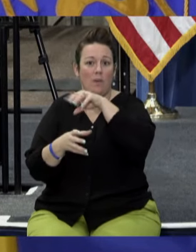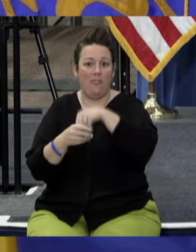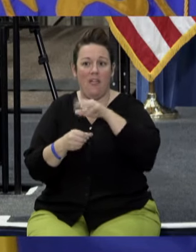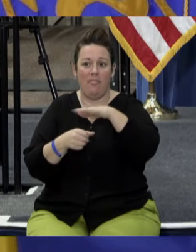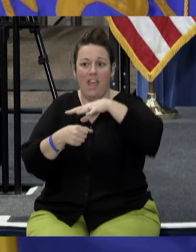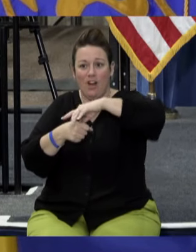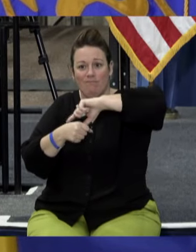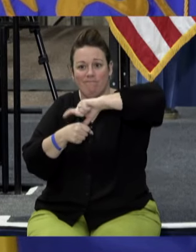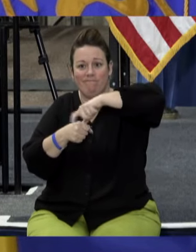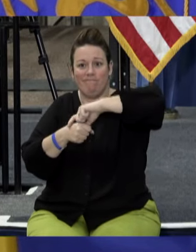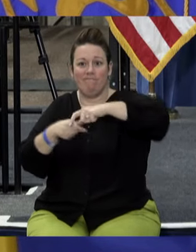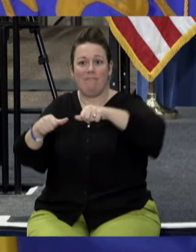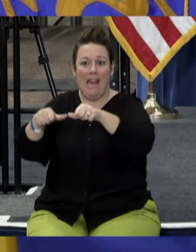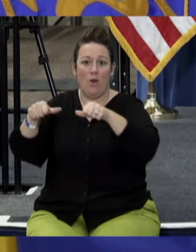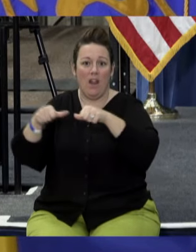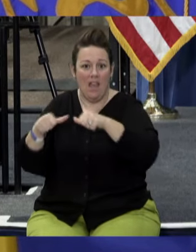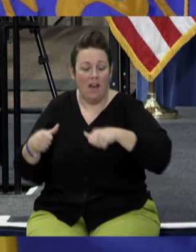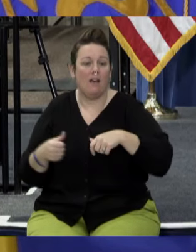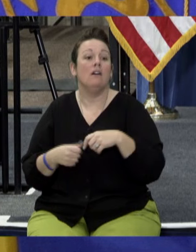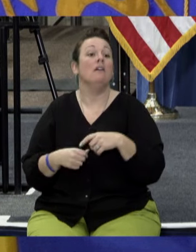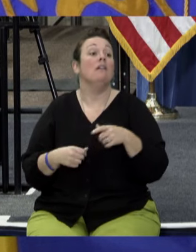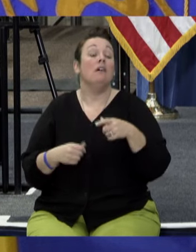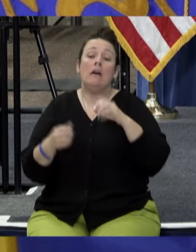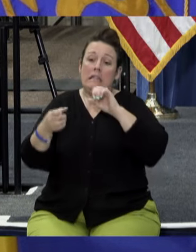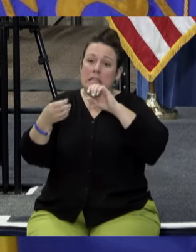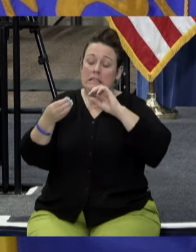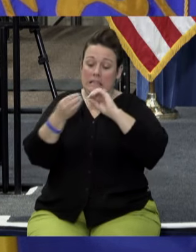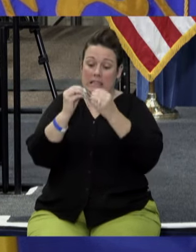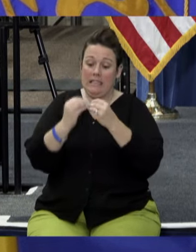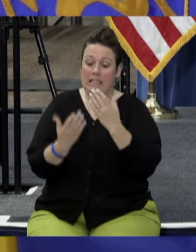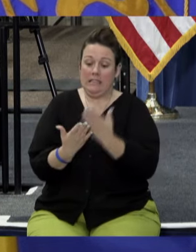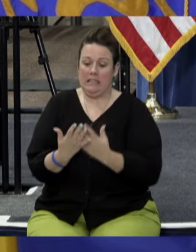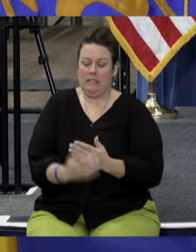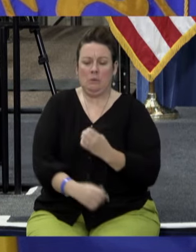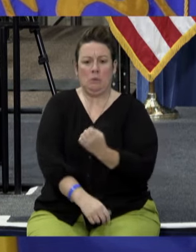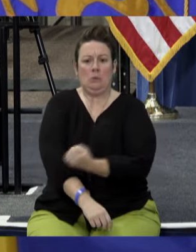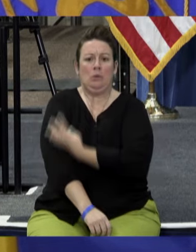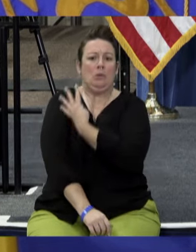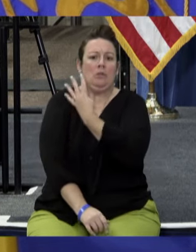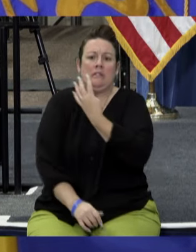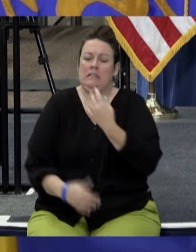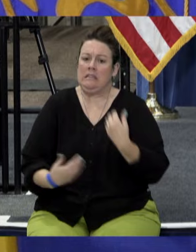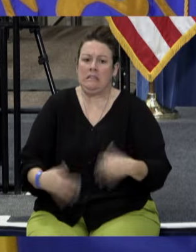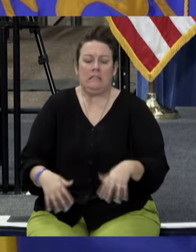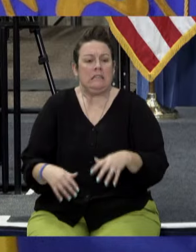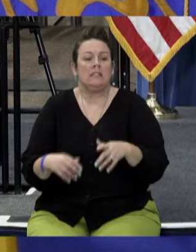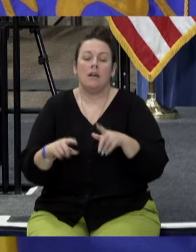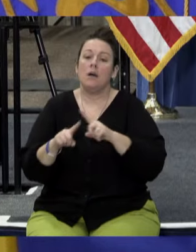though these statistics are chilling, there are reasons to remain hopeful for a better future.